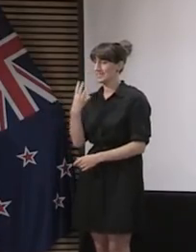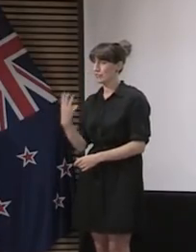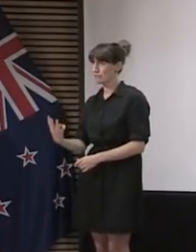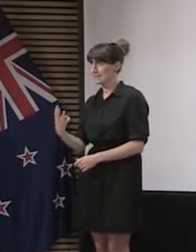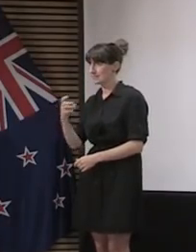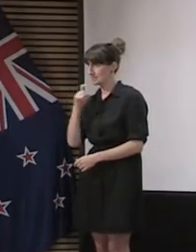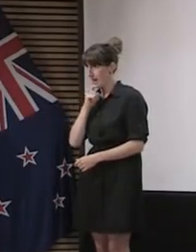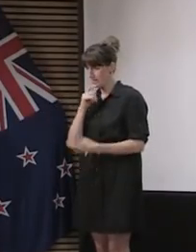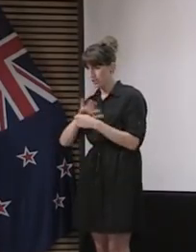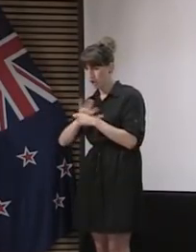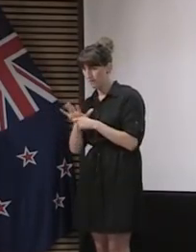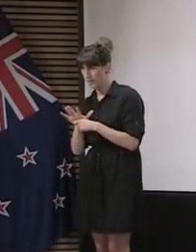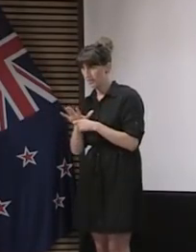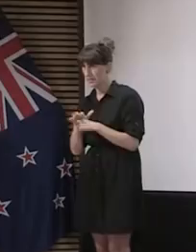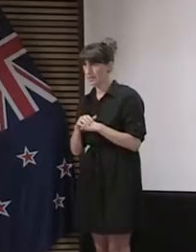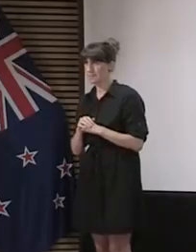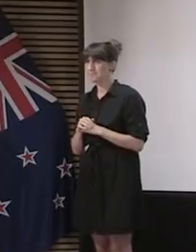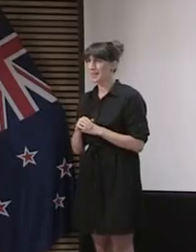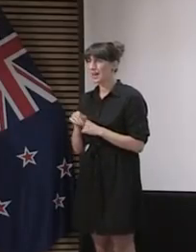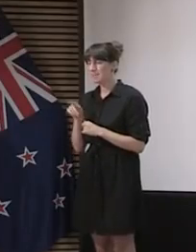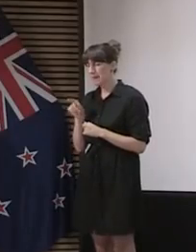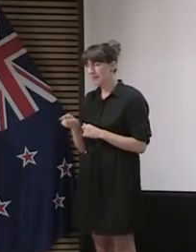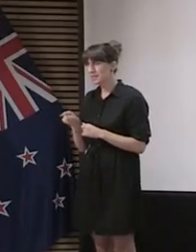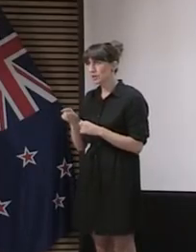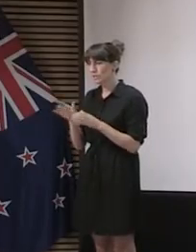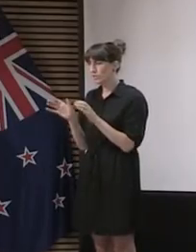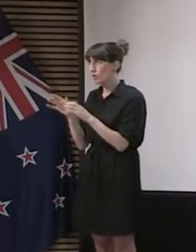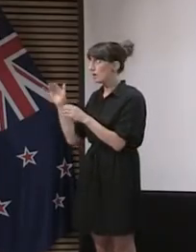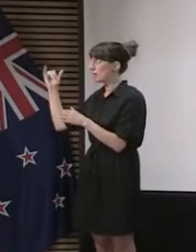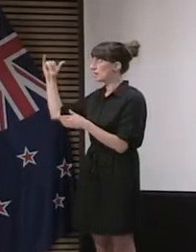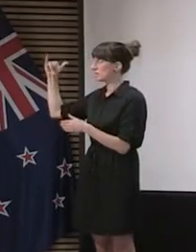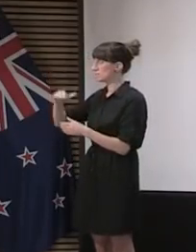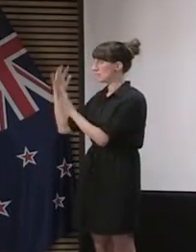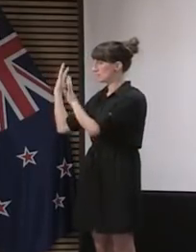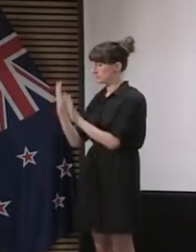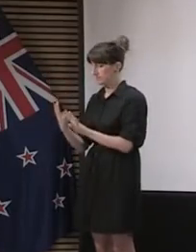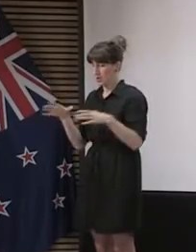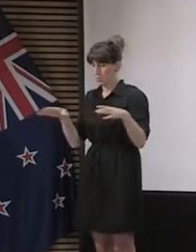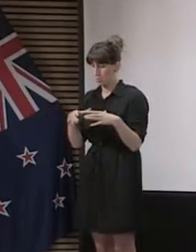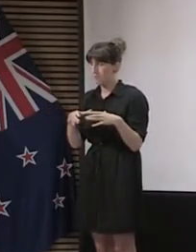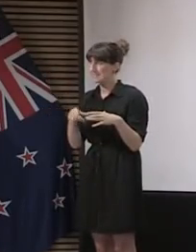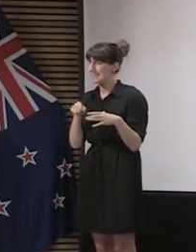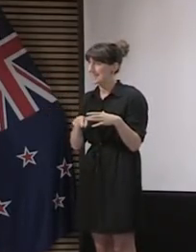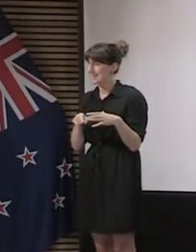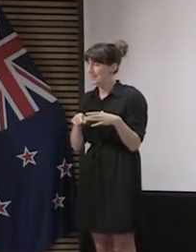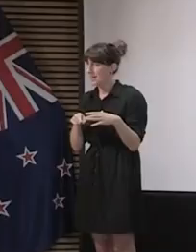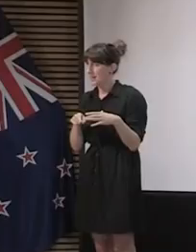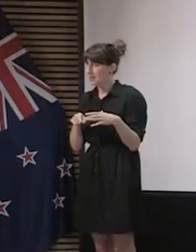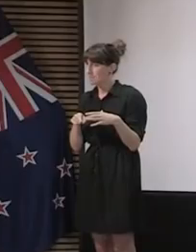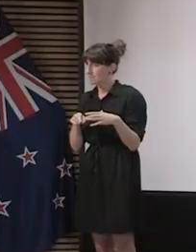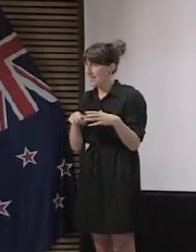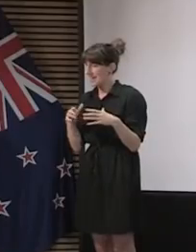I gather there is anexemption around flightattendants in terms of thequarantine.